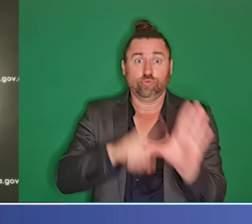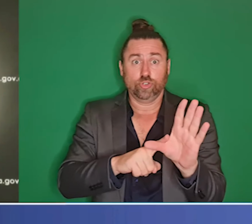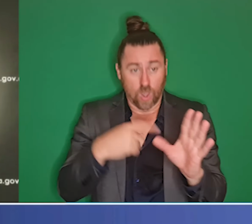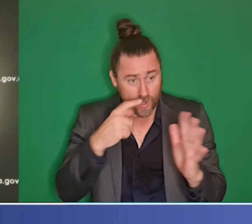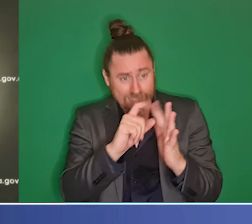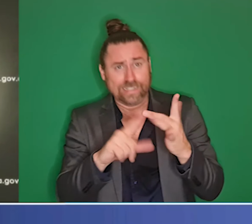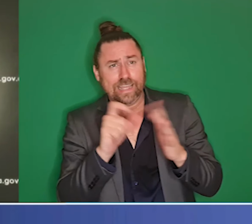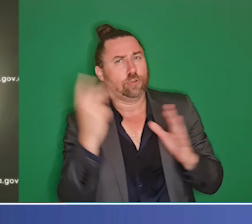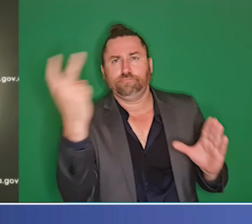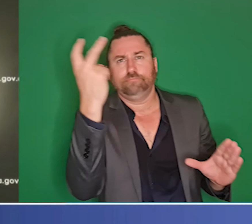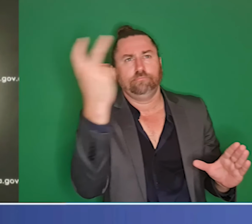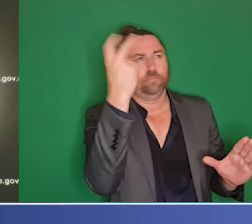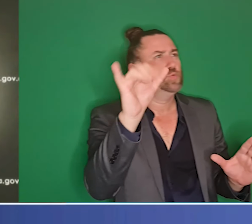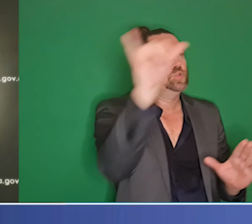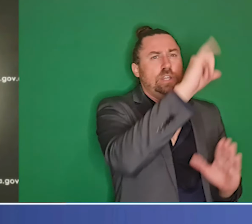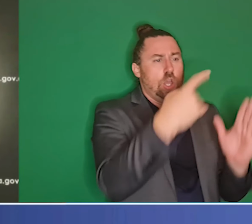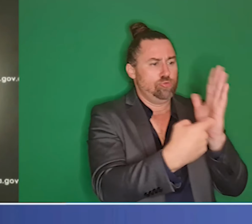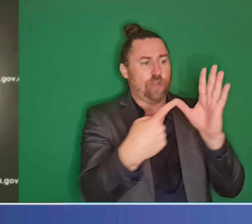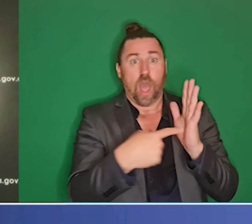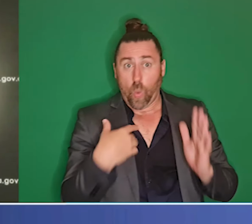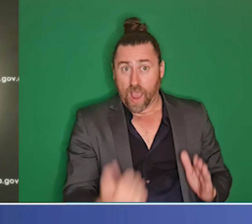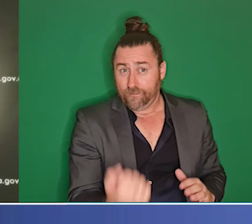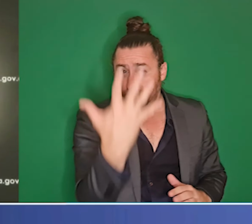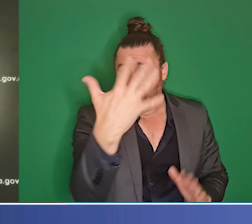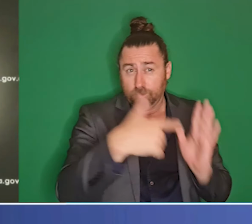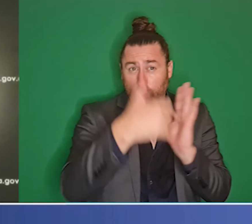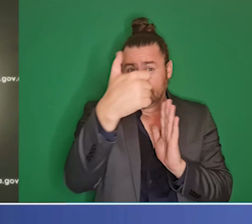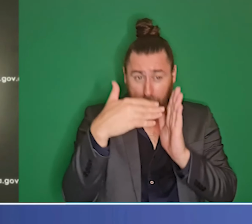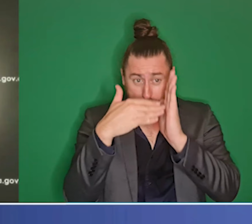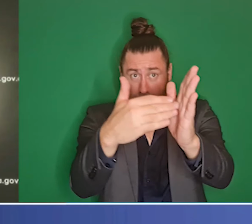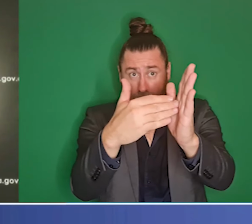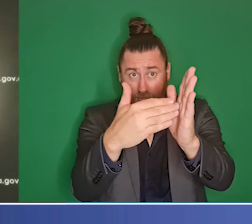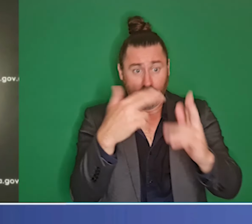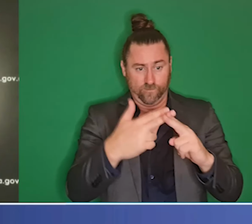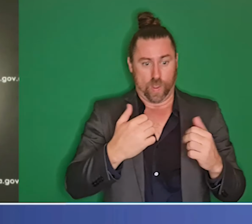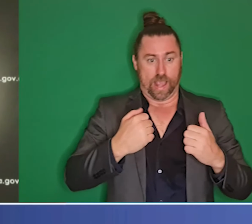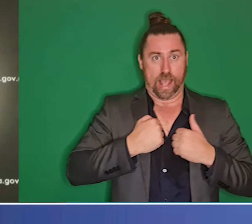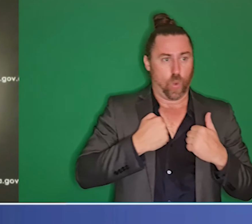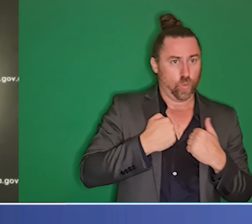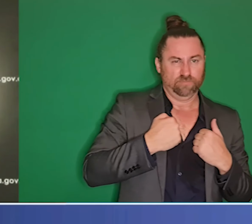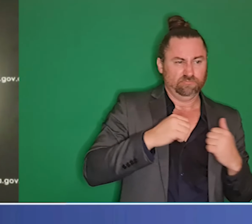We provided 5.6 million rapid antigen tests to our area of responsibility.